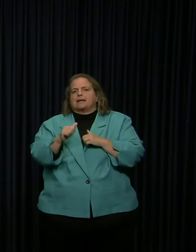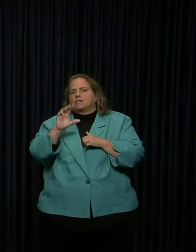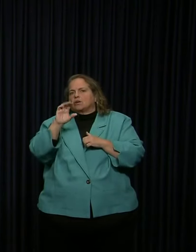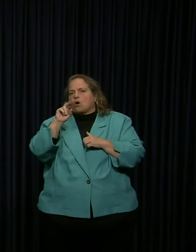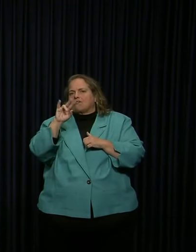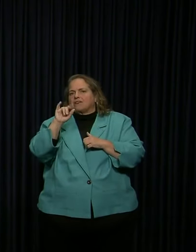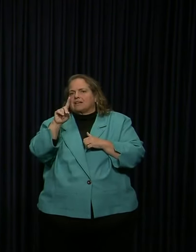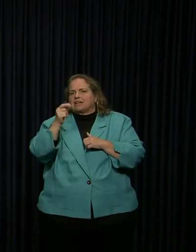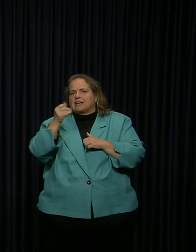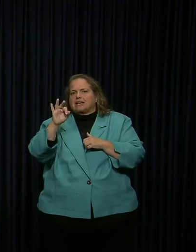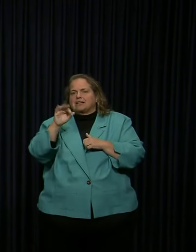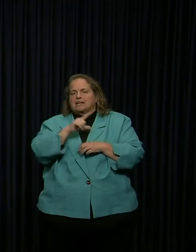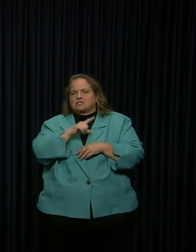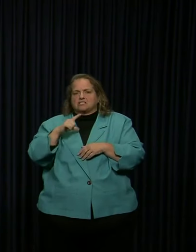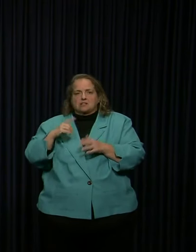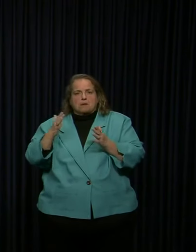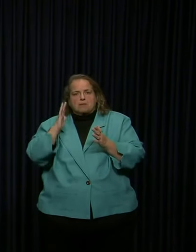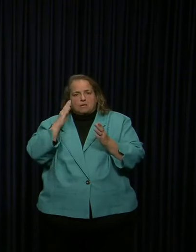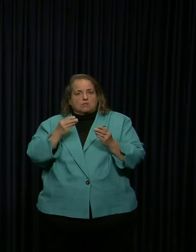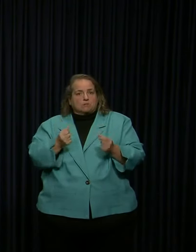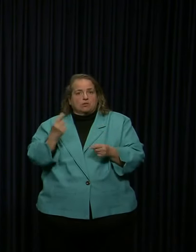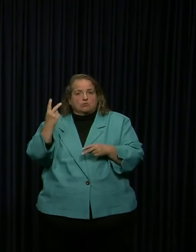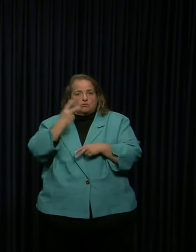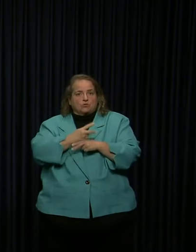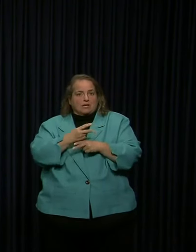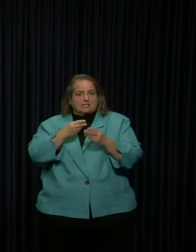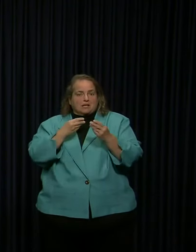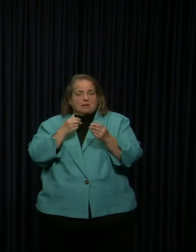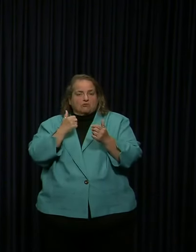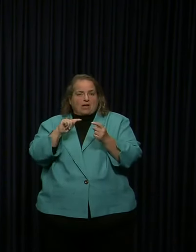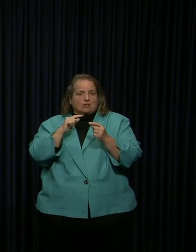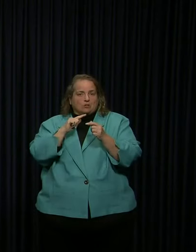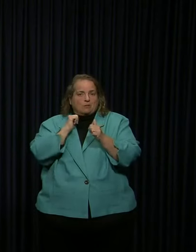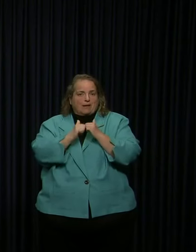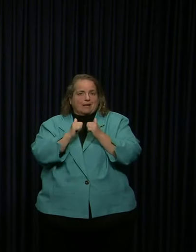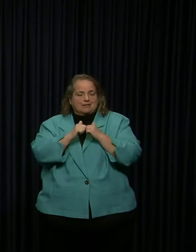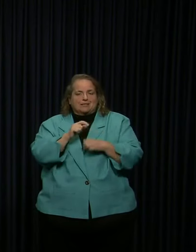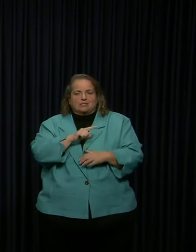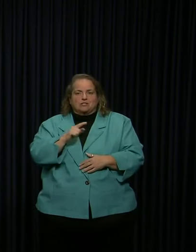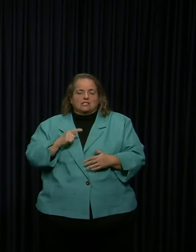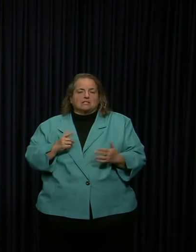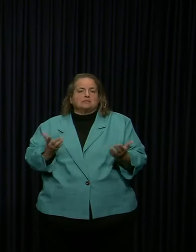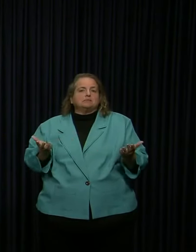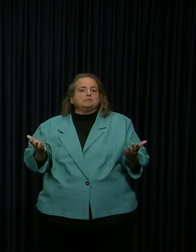POSSIBLE. I MEAN, THEIR MAXES ARE GOING TO IMPACT THE LIVES OF OTHERS AROUND THEM.